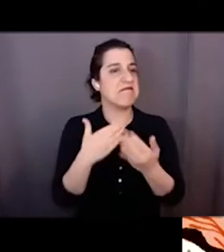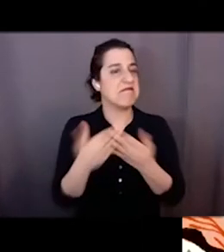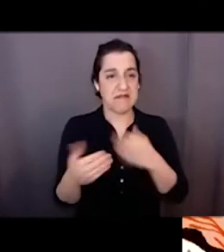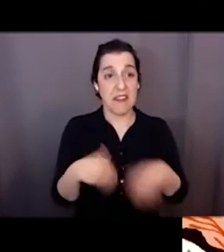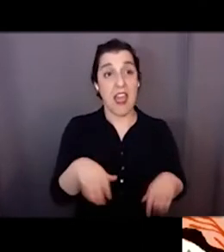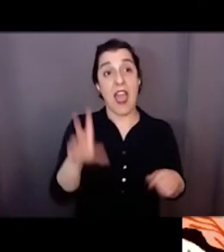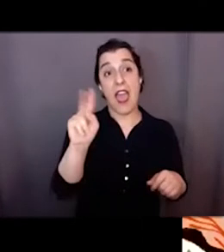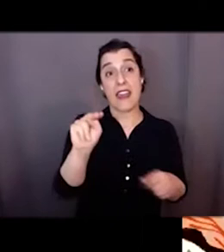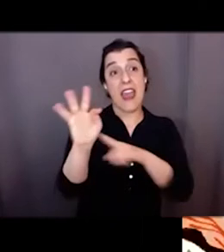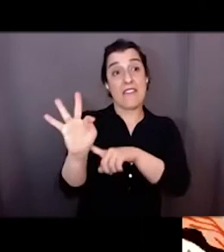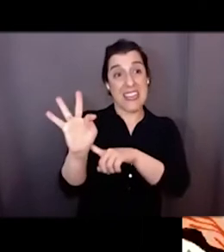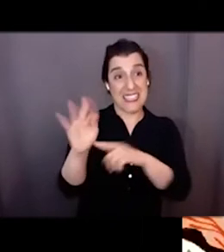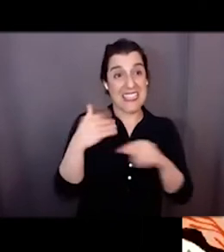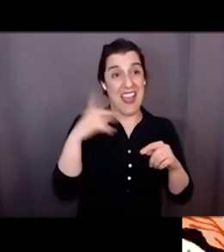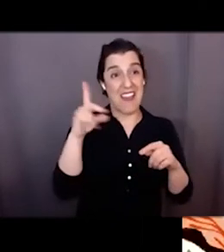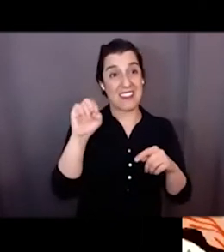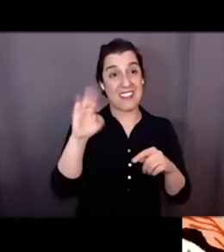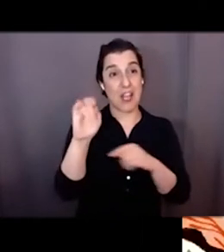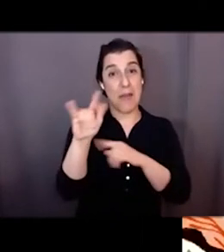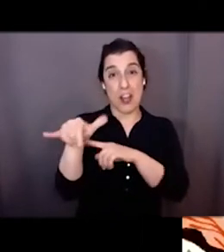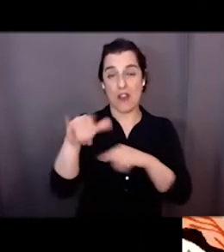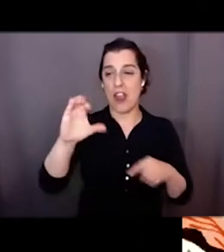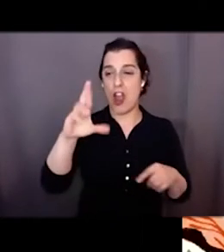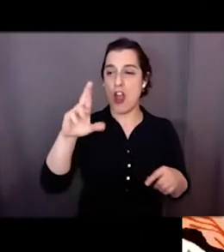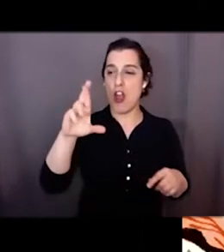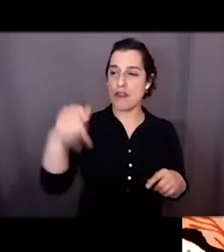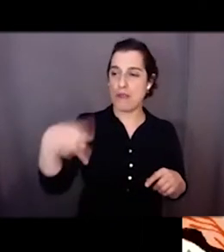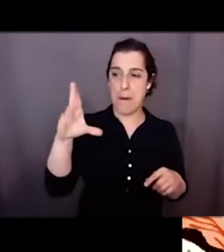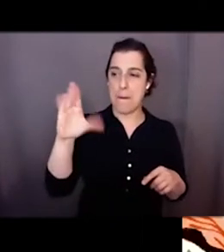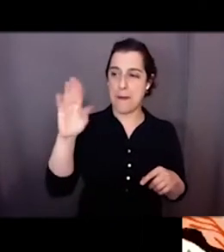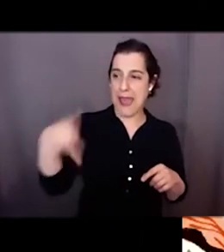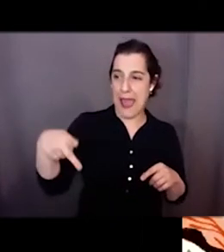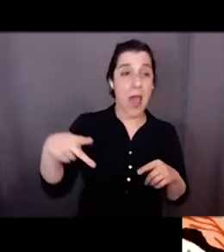Crip camp just came out and there had been watch parties and people are rallying around it.